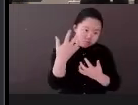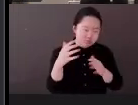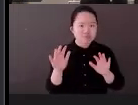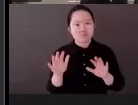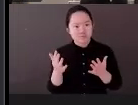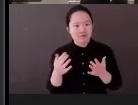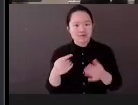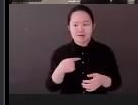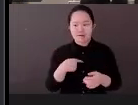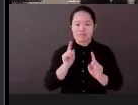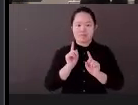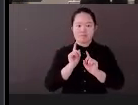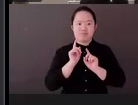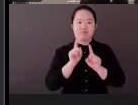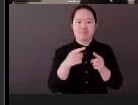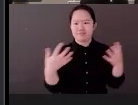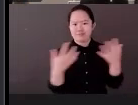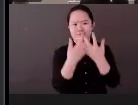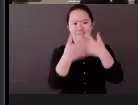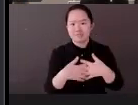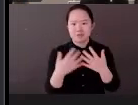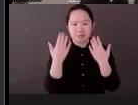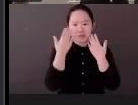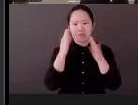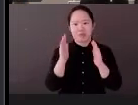I should do it some day.